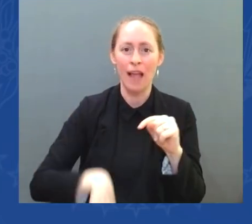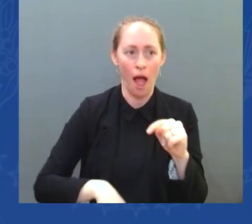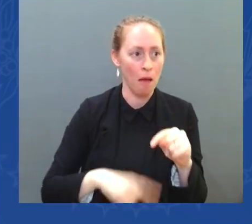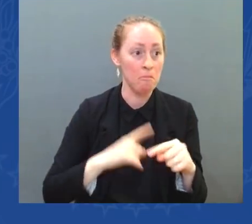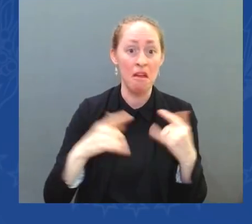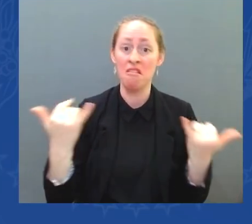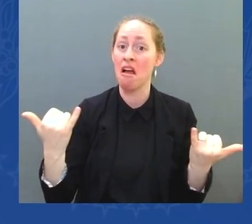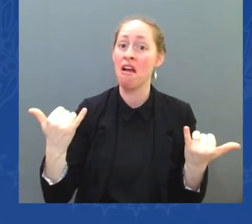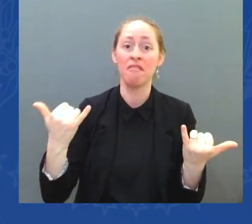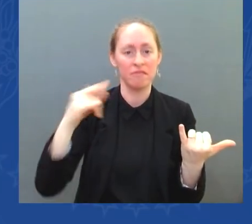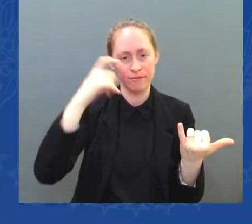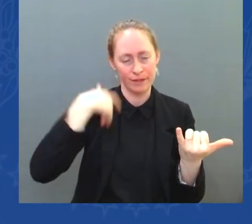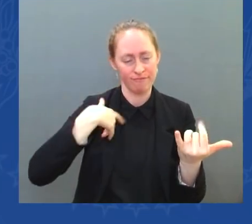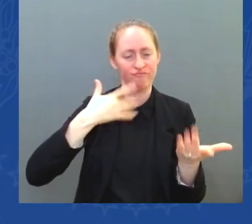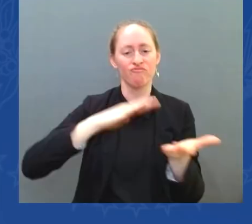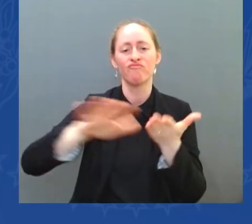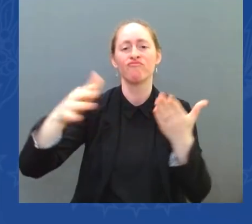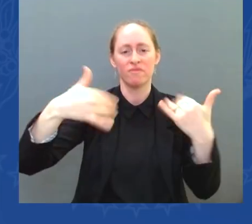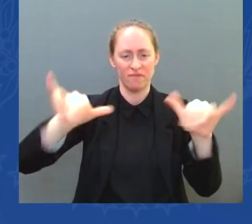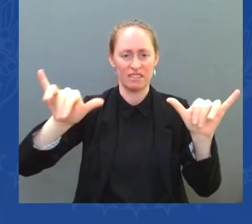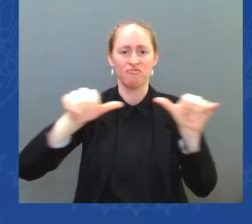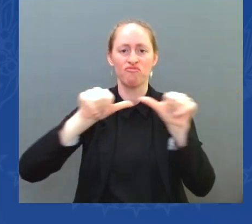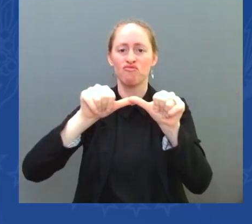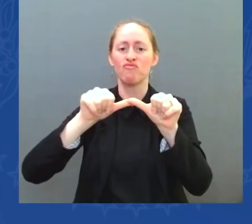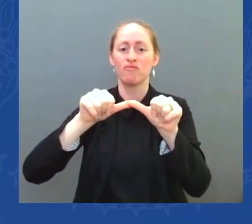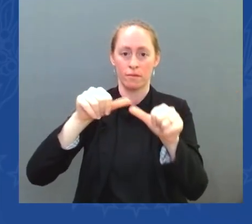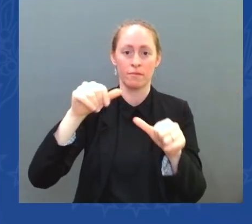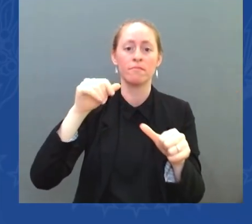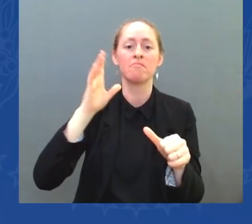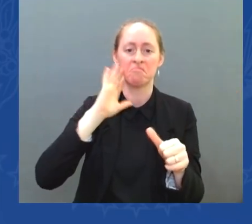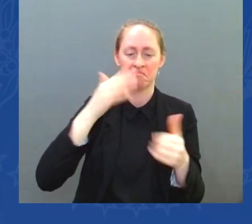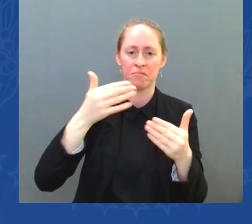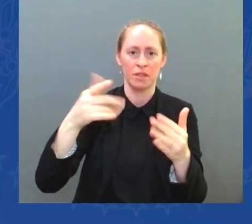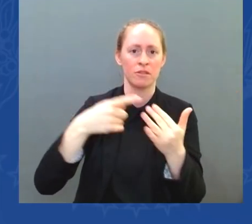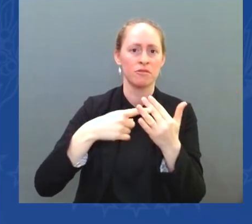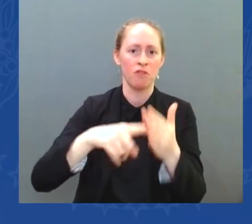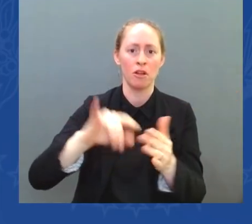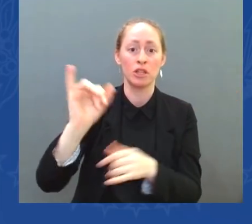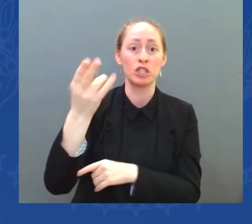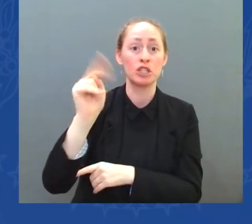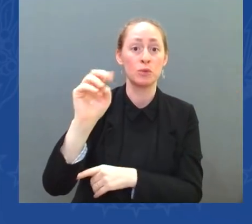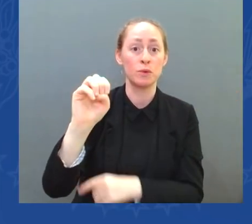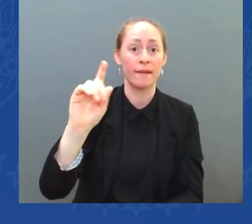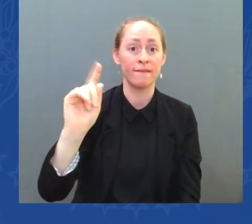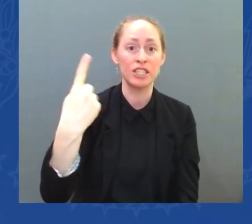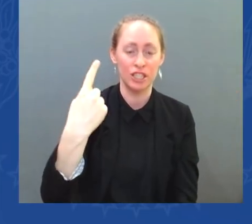and see a bag over the pump that has the cheapest gas. You're going to be able to keep filling up with E15.